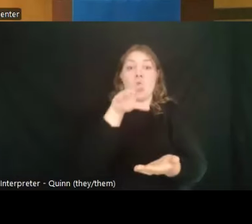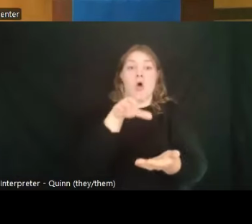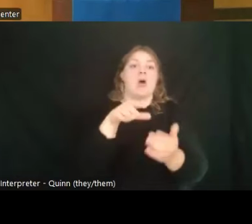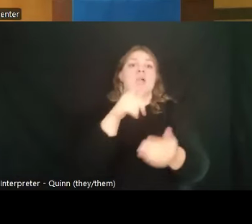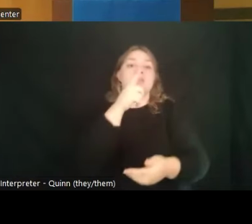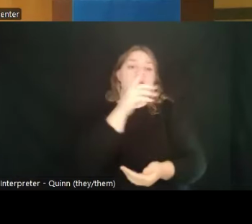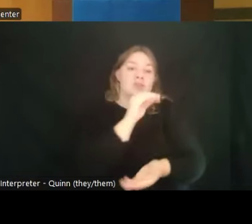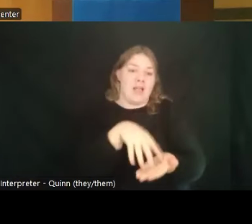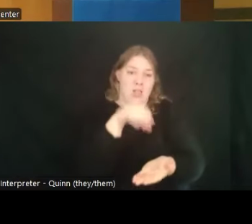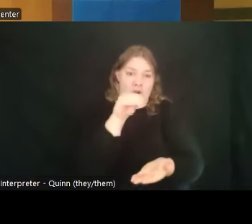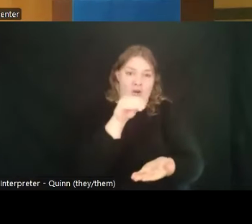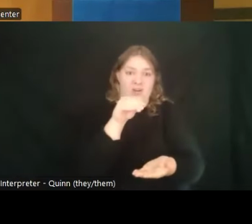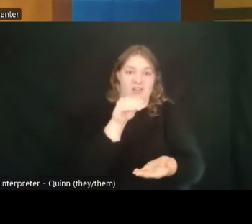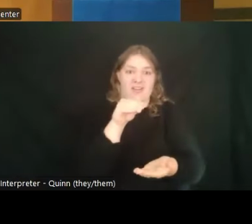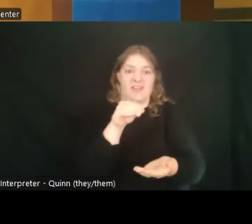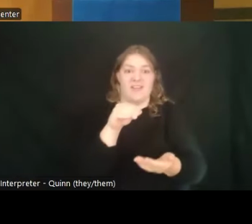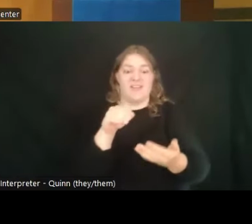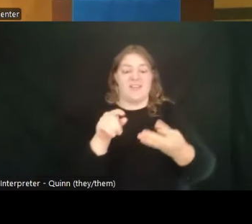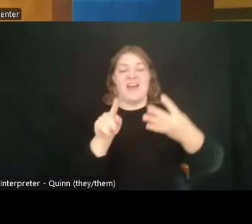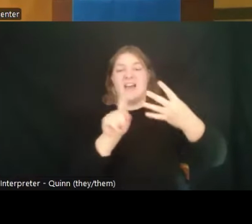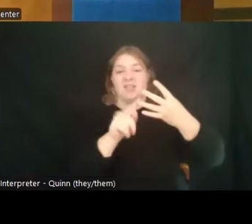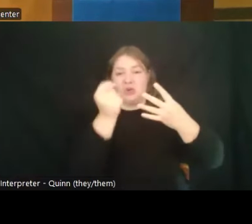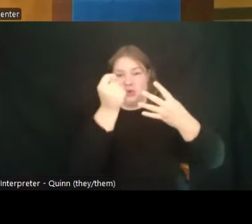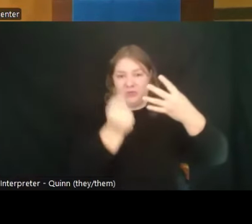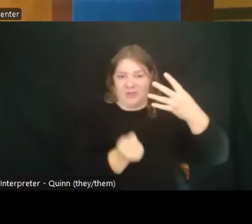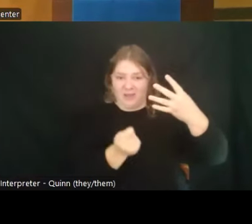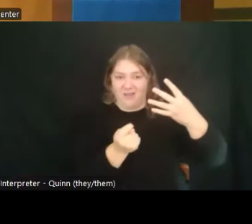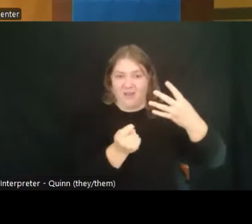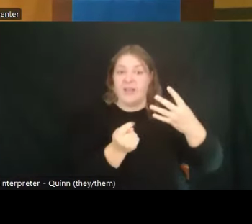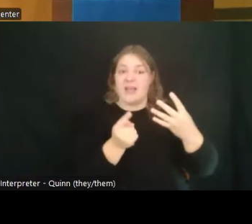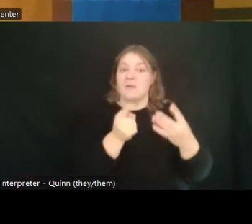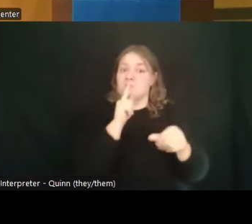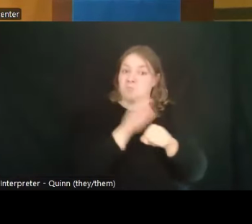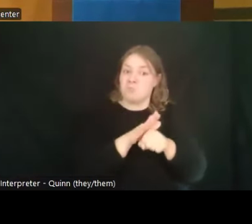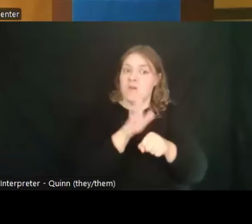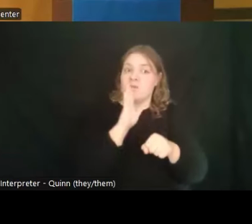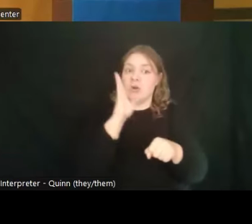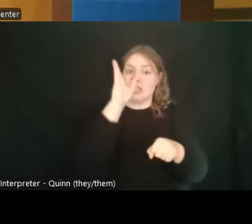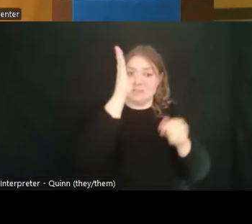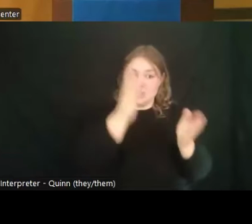have been dedicated to having speakers who are experts in those fields come and give us